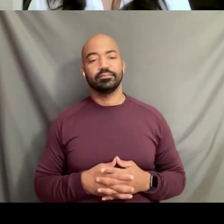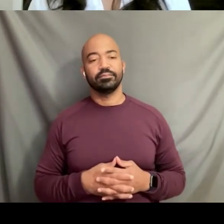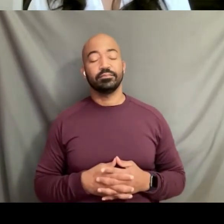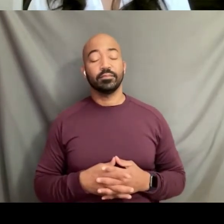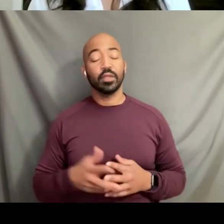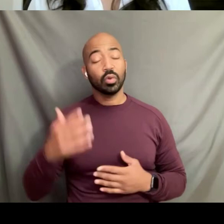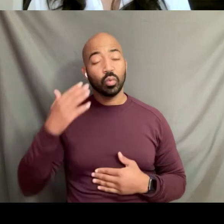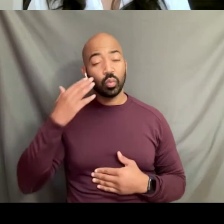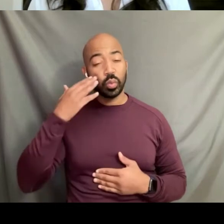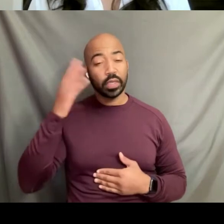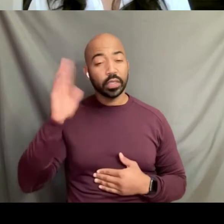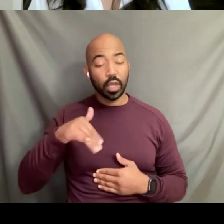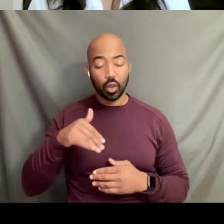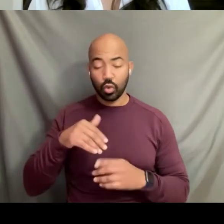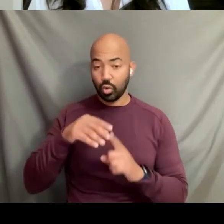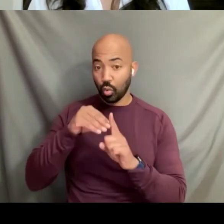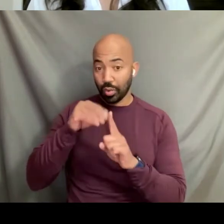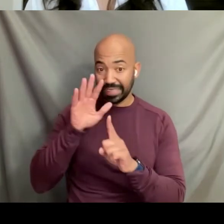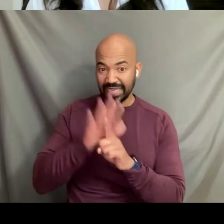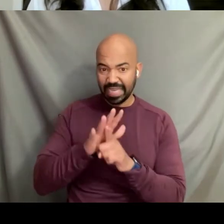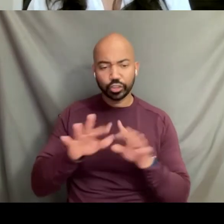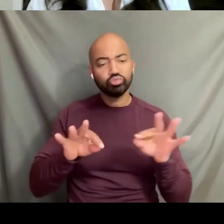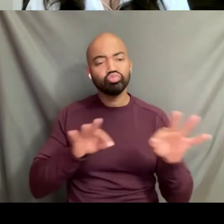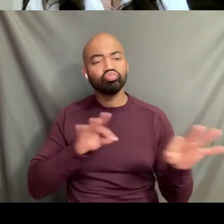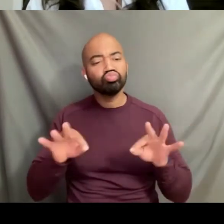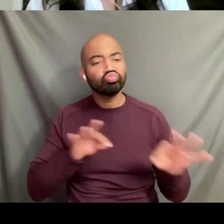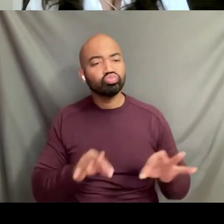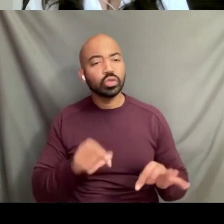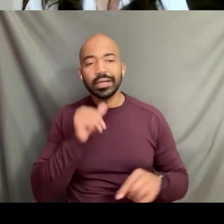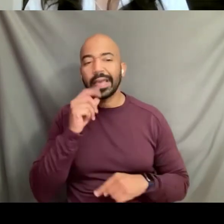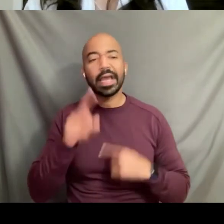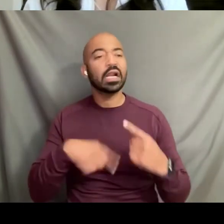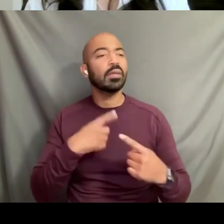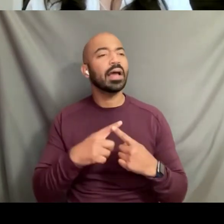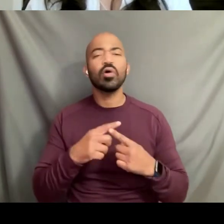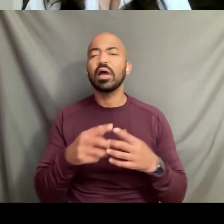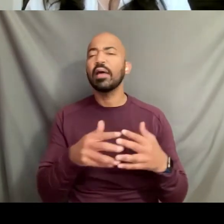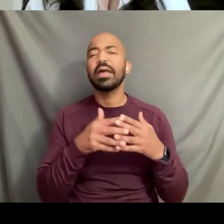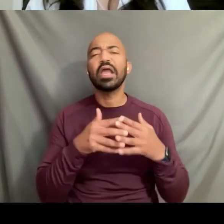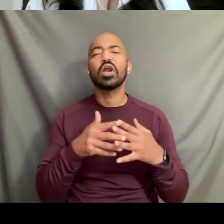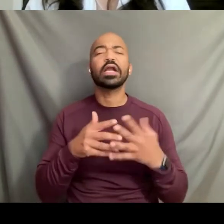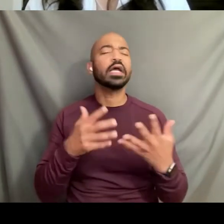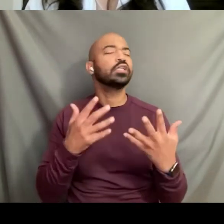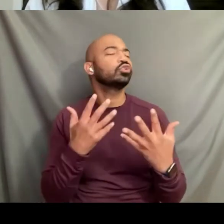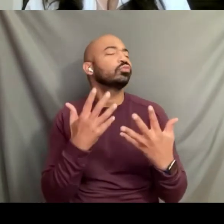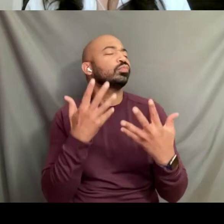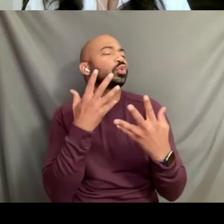to tell us about America and how beautiful America is. Those things are very good.